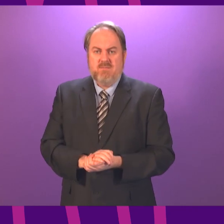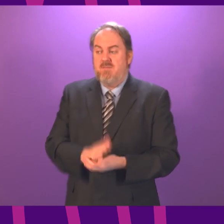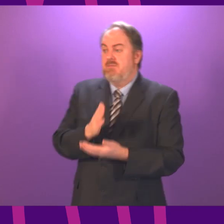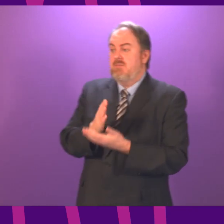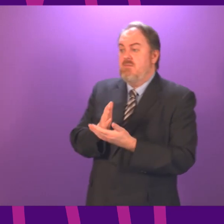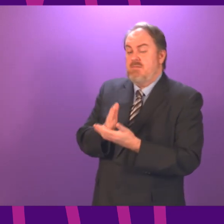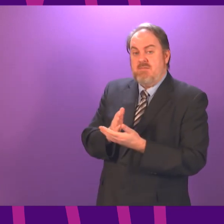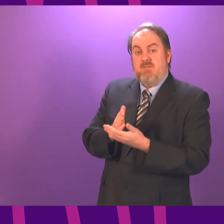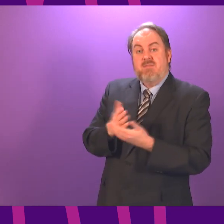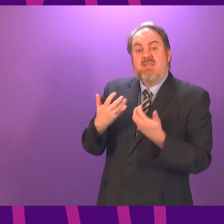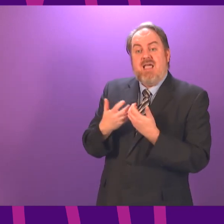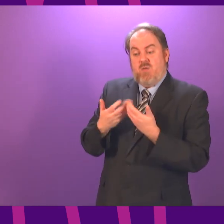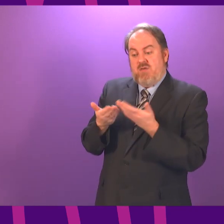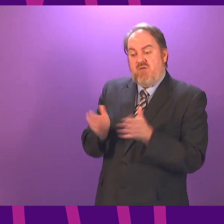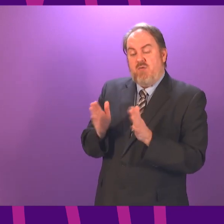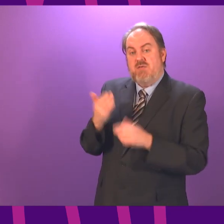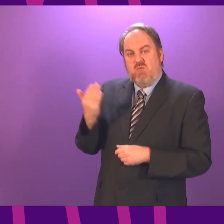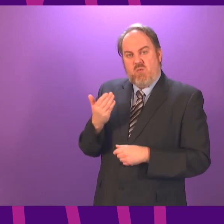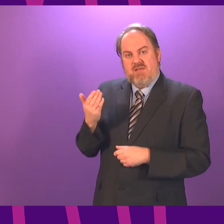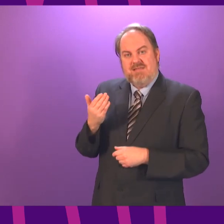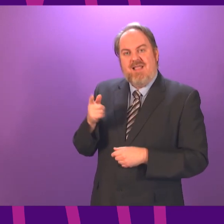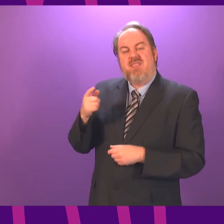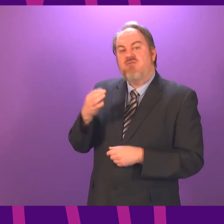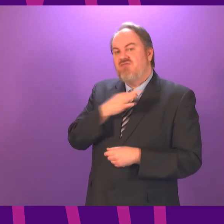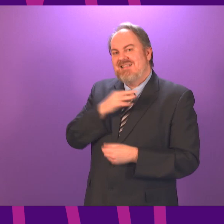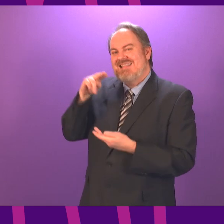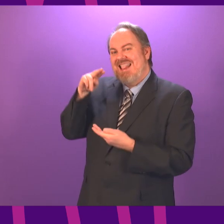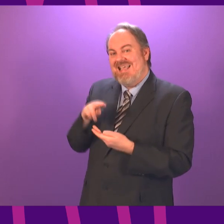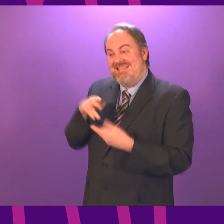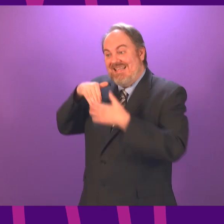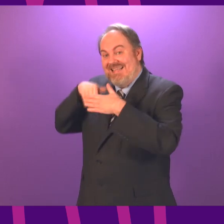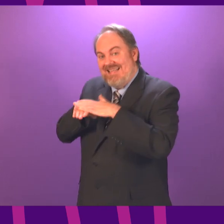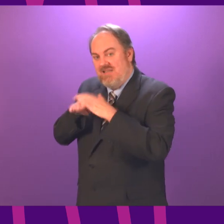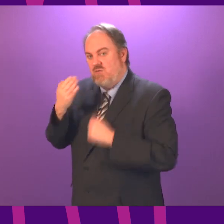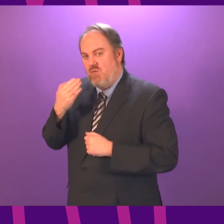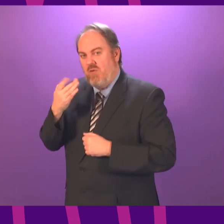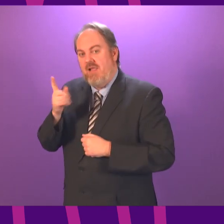from reopening schools comes less from transmission within schools than it does from the behaviour